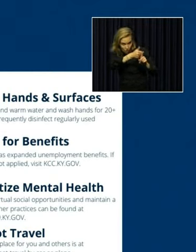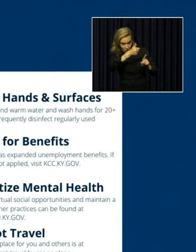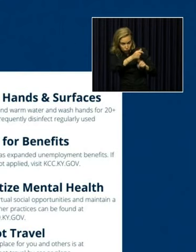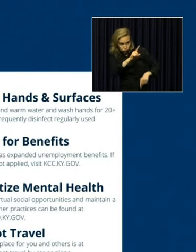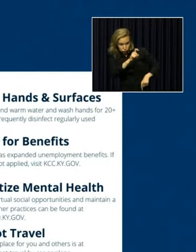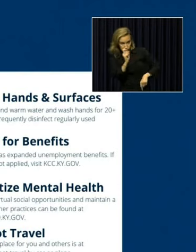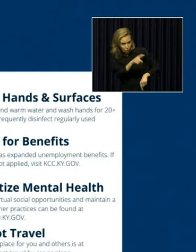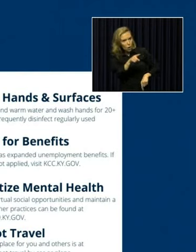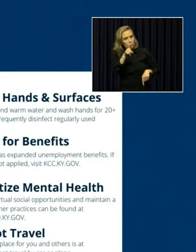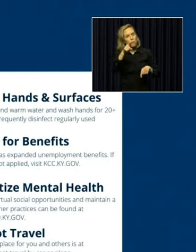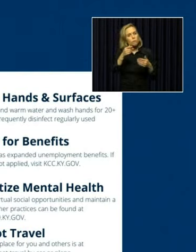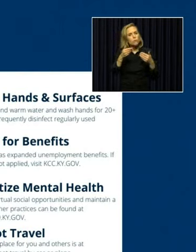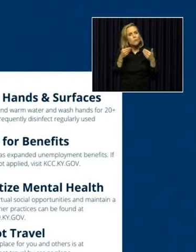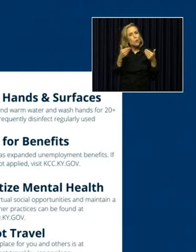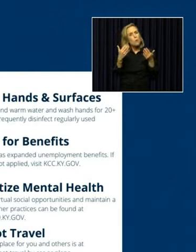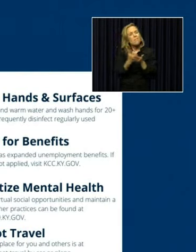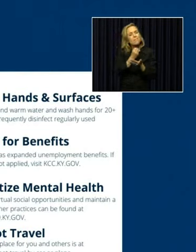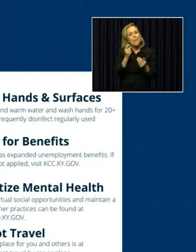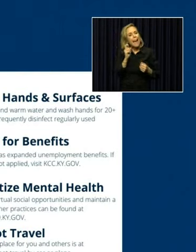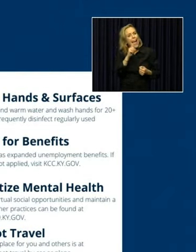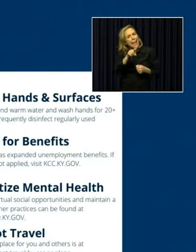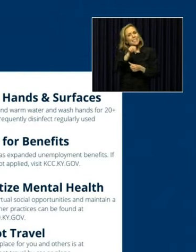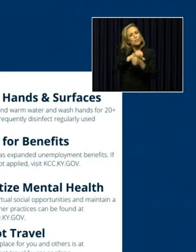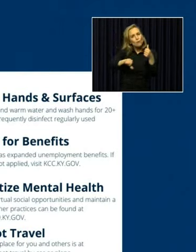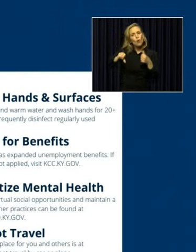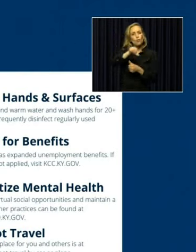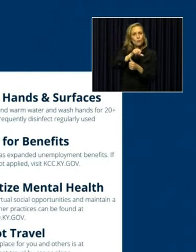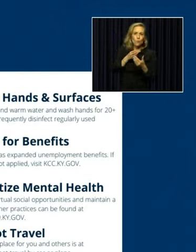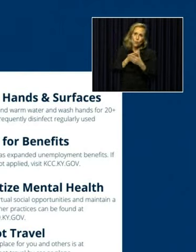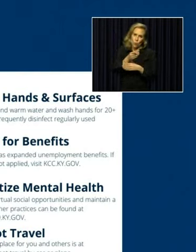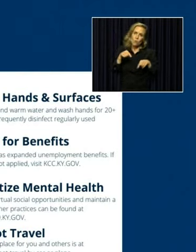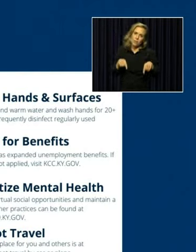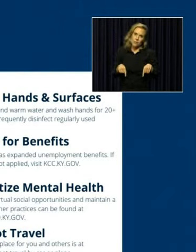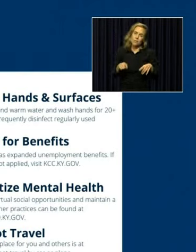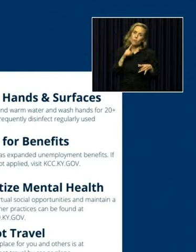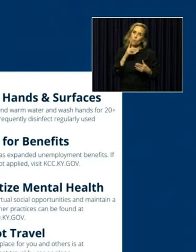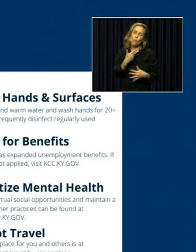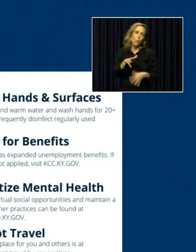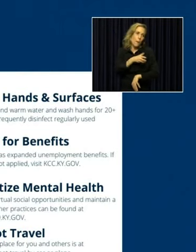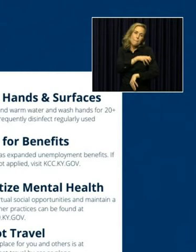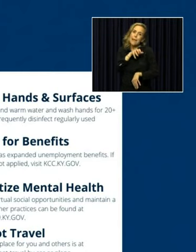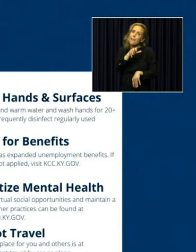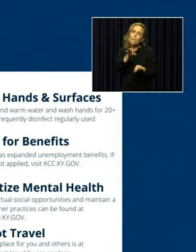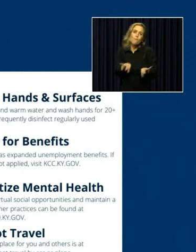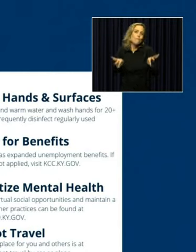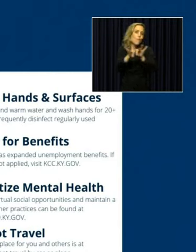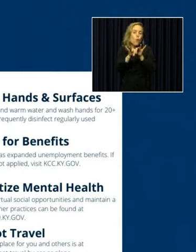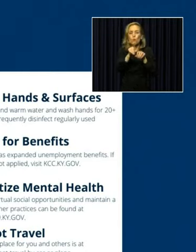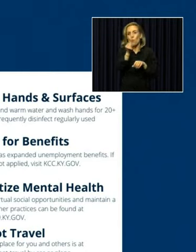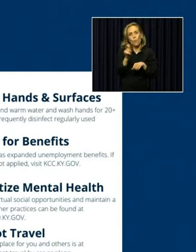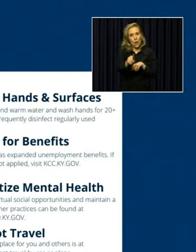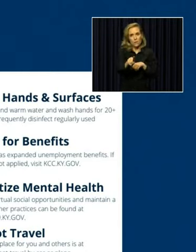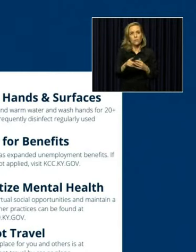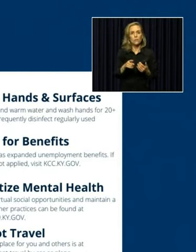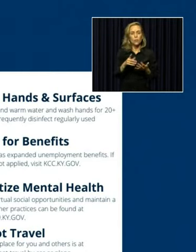TO HAVE TO SELF-QUARANTINE WHEN YOU GET BACK. IF YOU OPPRESSIVELY FROM ANOTHER